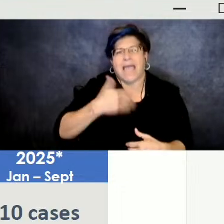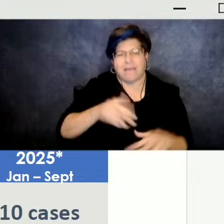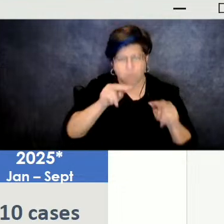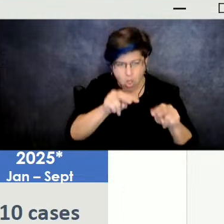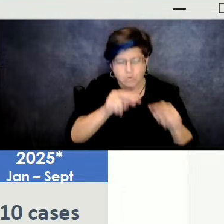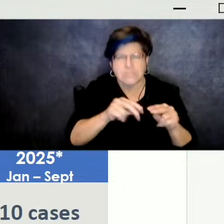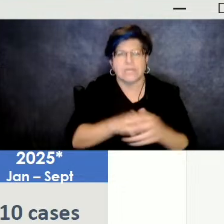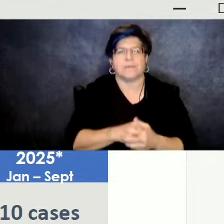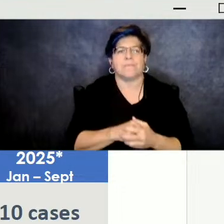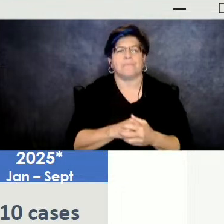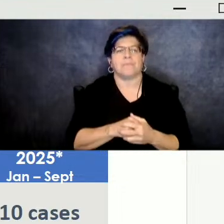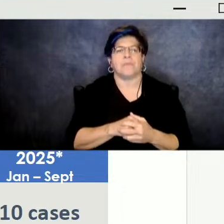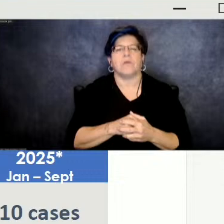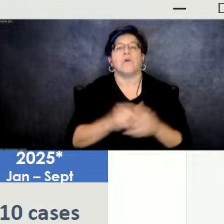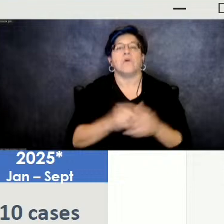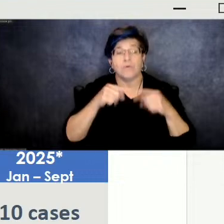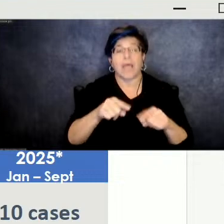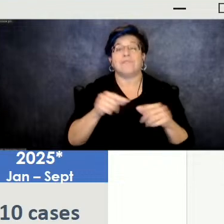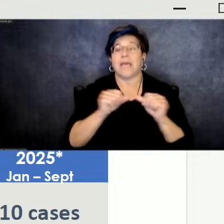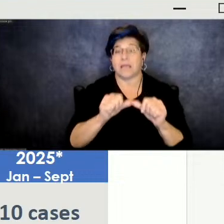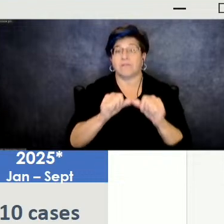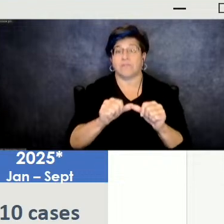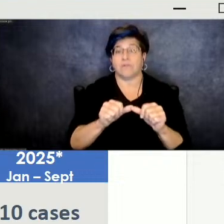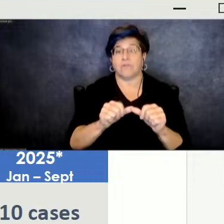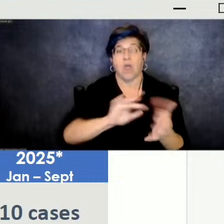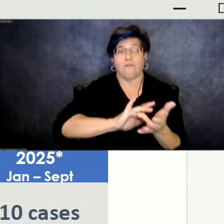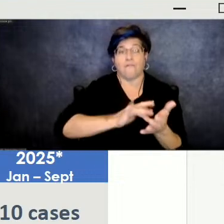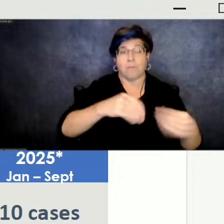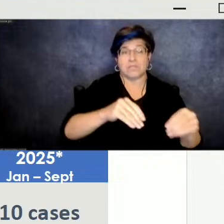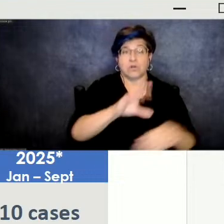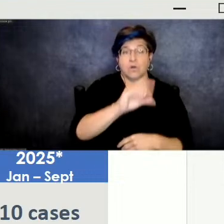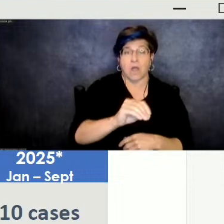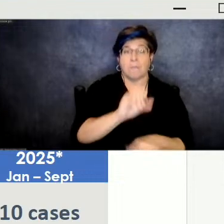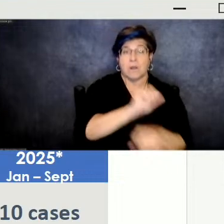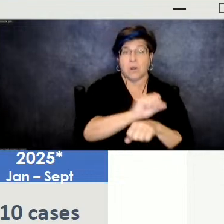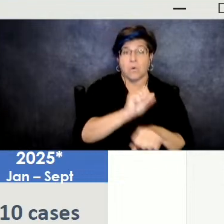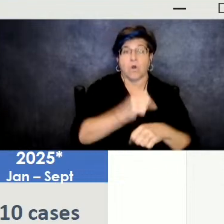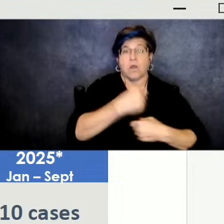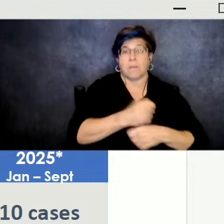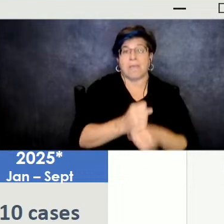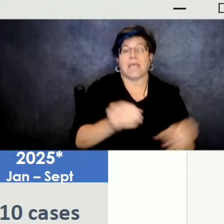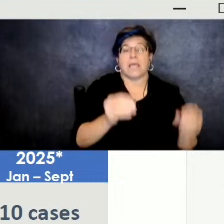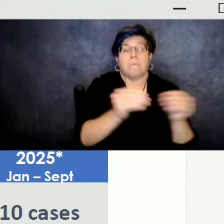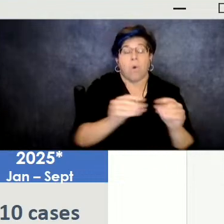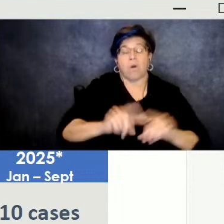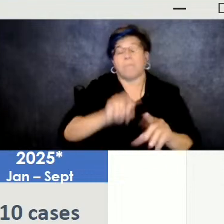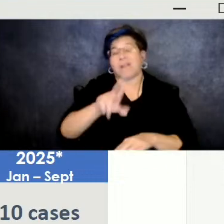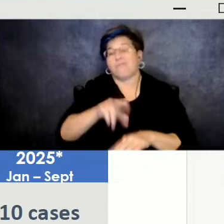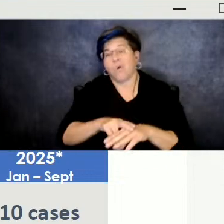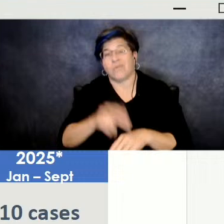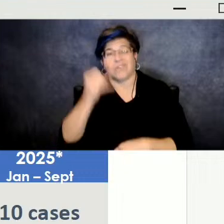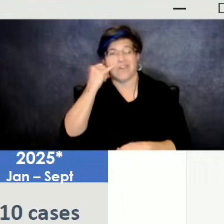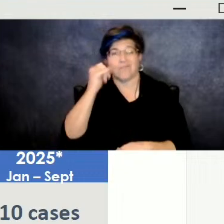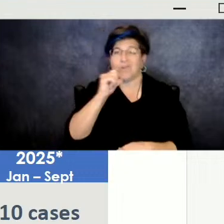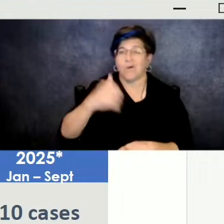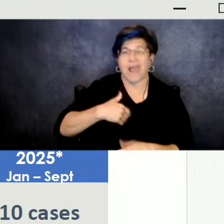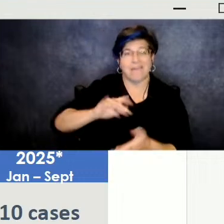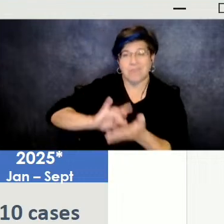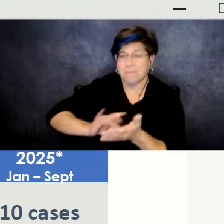HAVE WITH A VERY CLOSE EYE AND SO AS WE AS THAT CONTINUES, THE